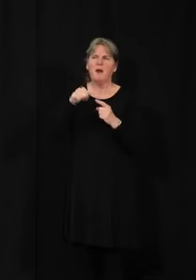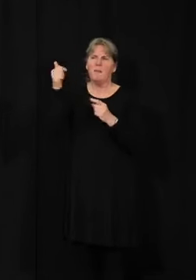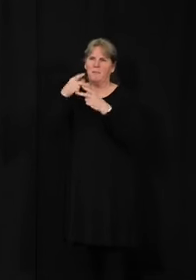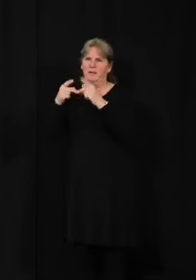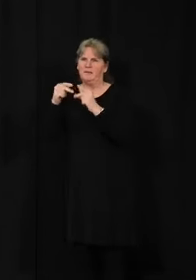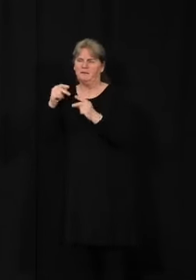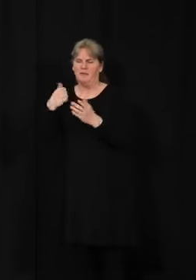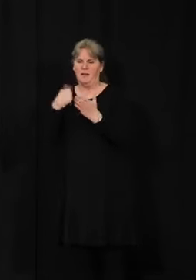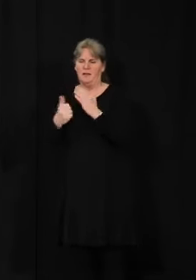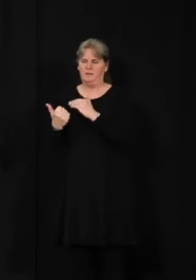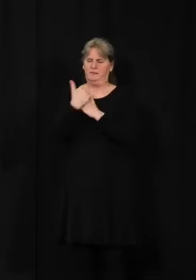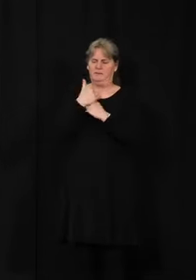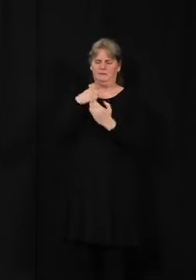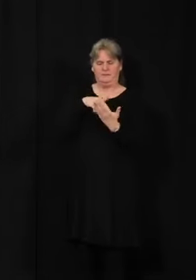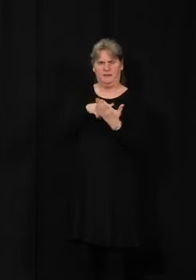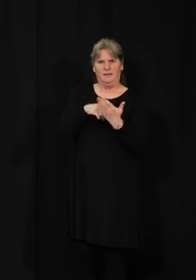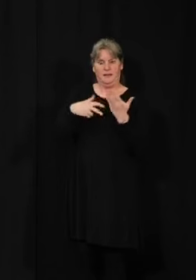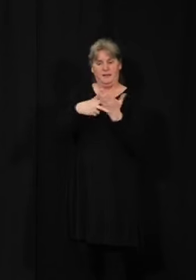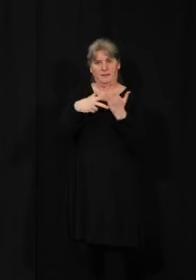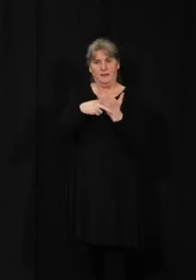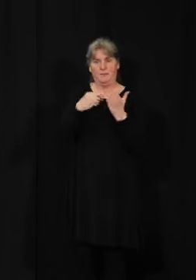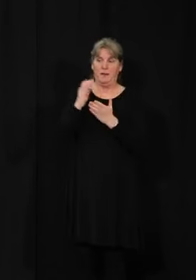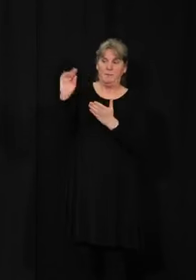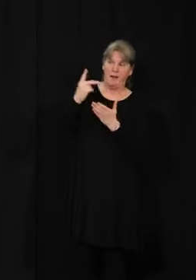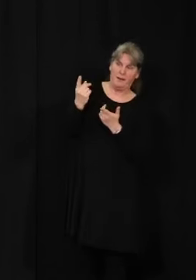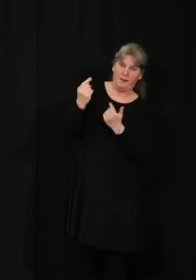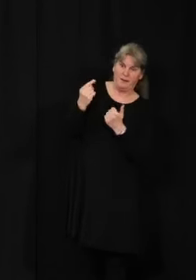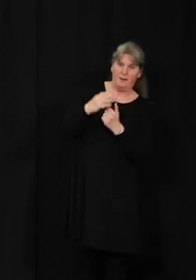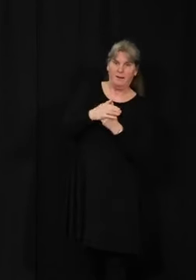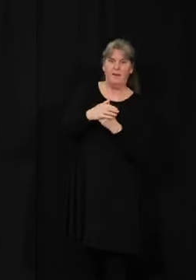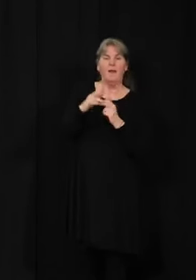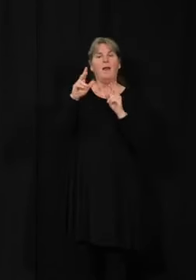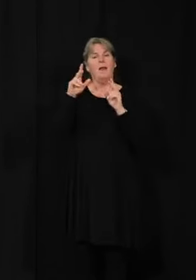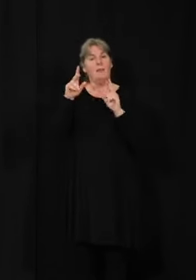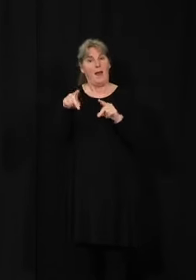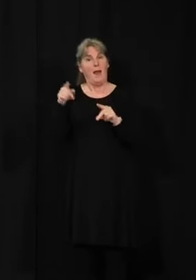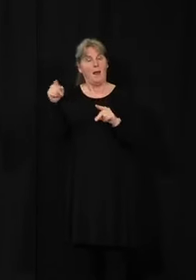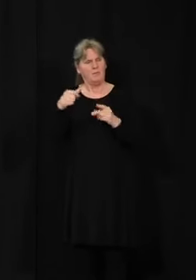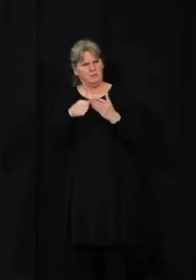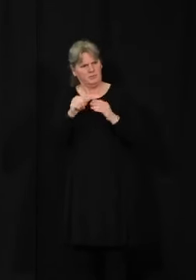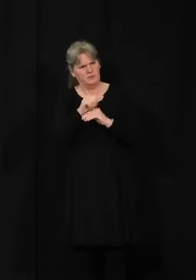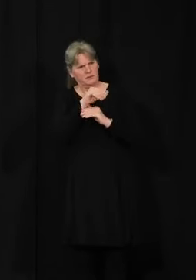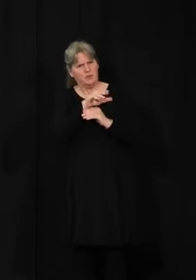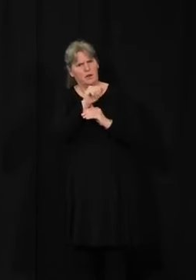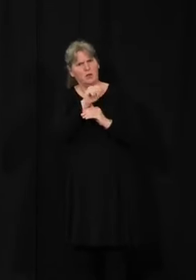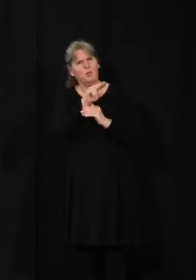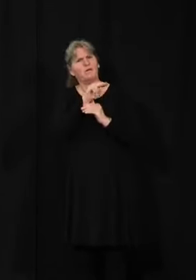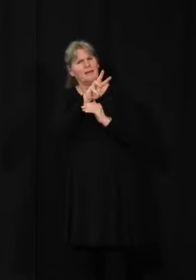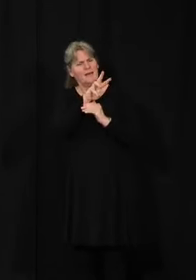away, writing regarding ticket reimbursement. And the person told the folks at the Arctic winter games